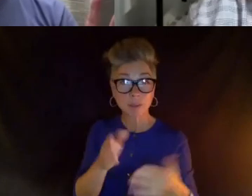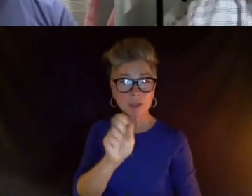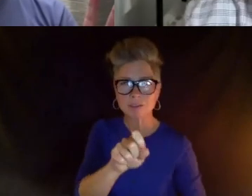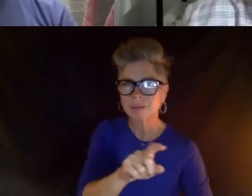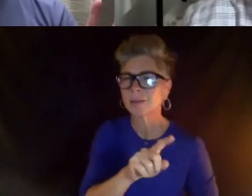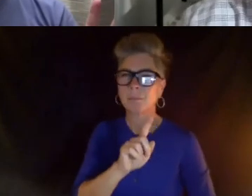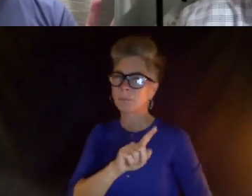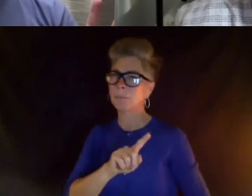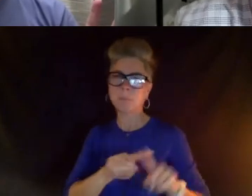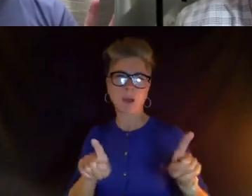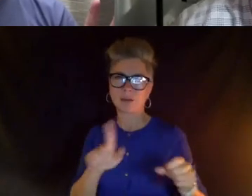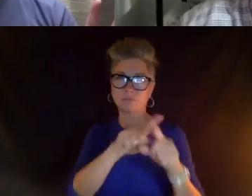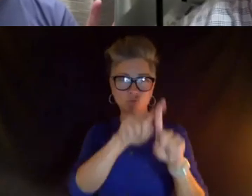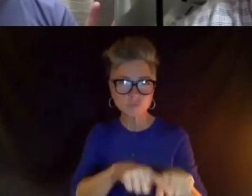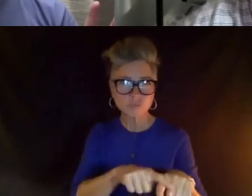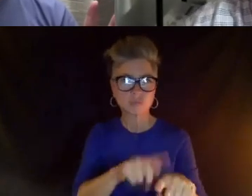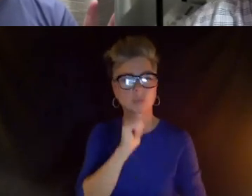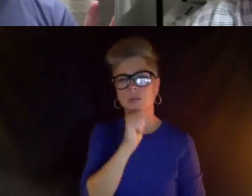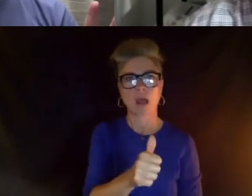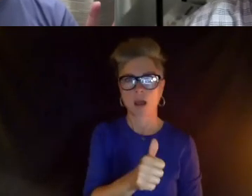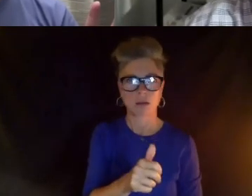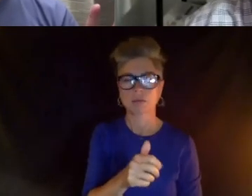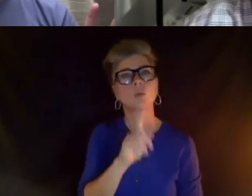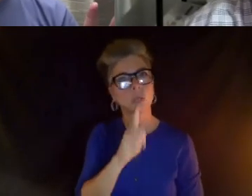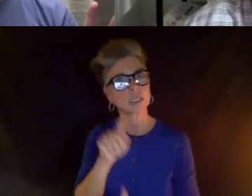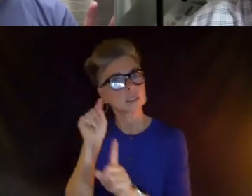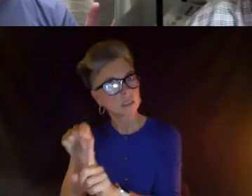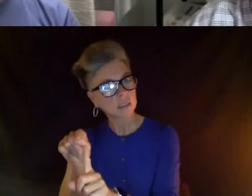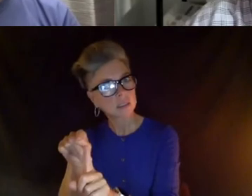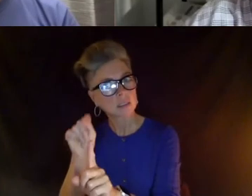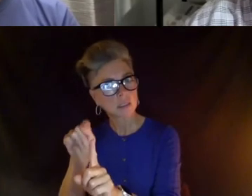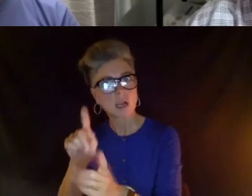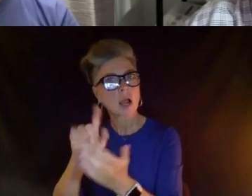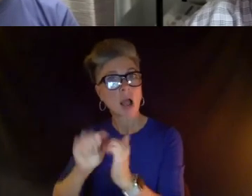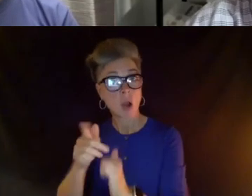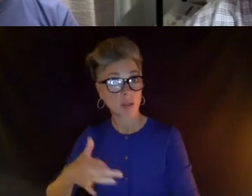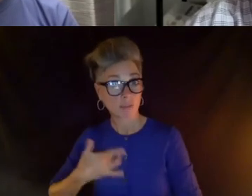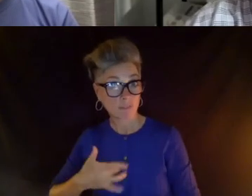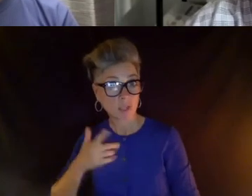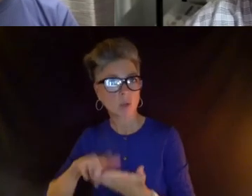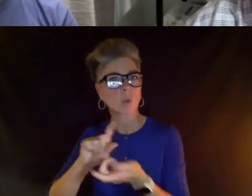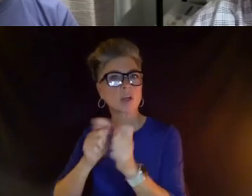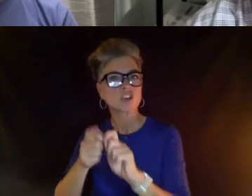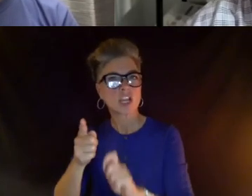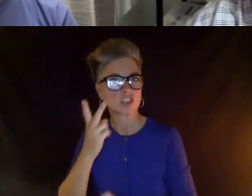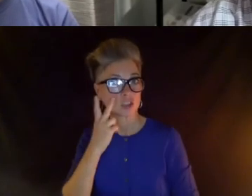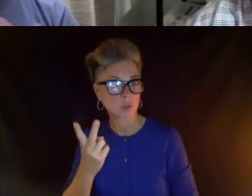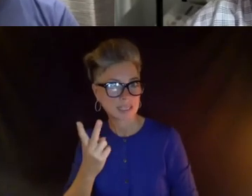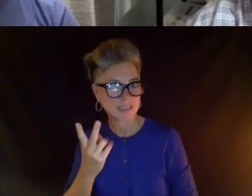So it should absolutely be how is that person feeling, what changes are they seeing? And again, is that in line with what they want